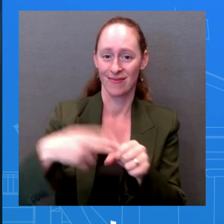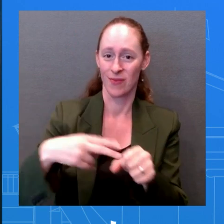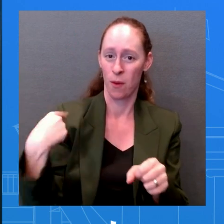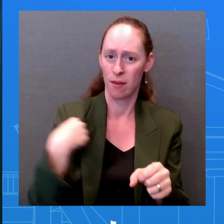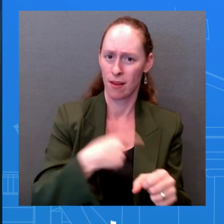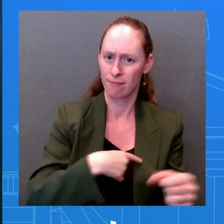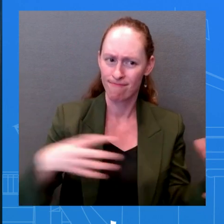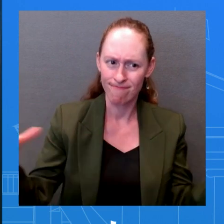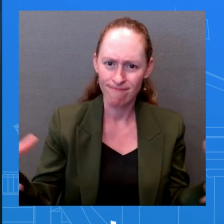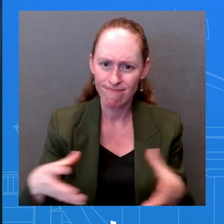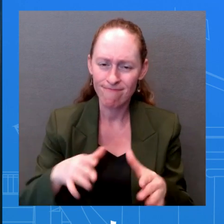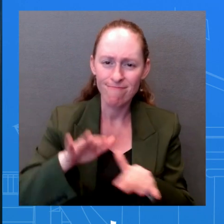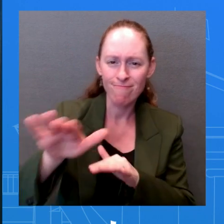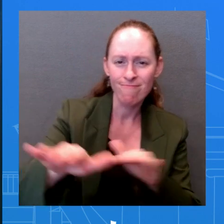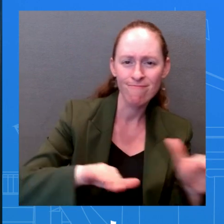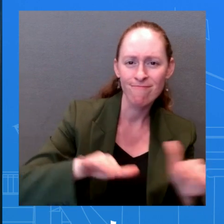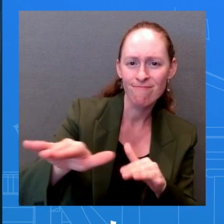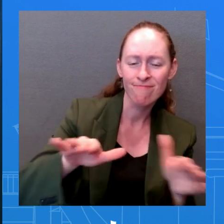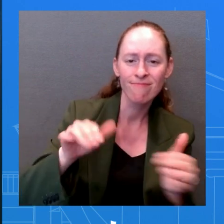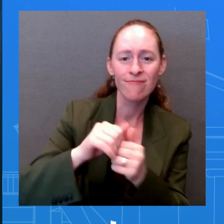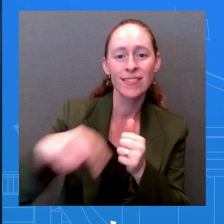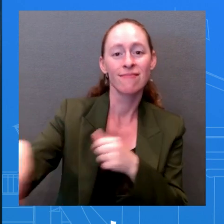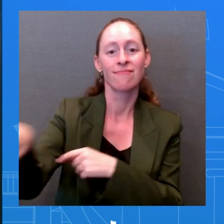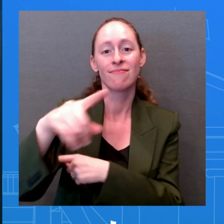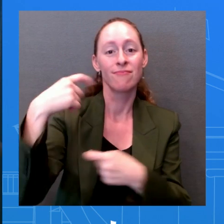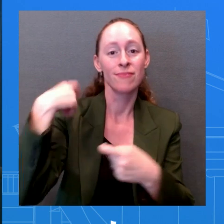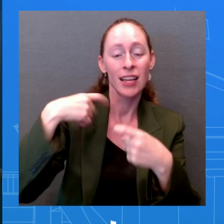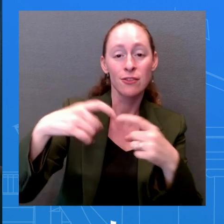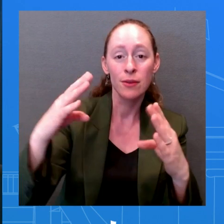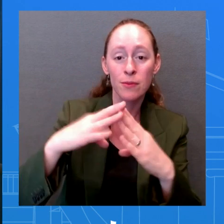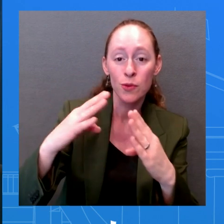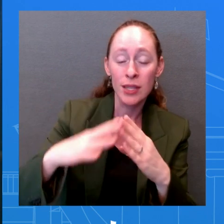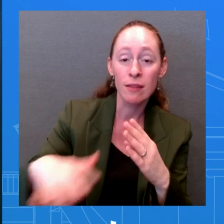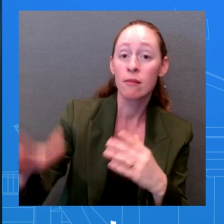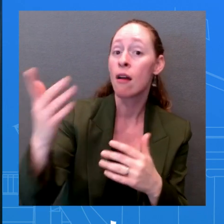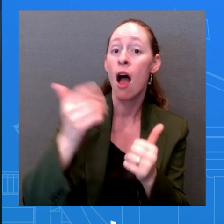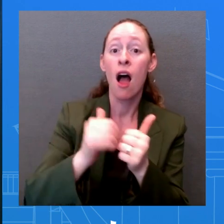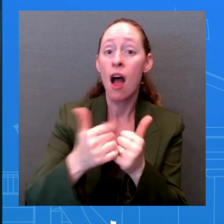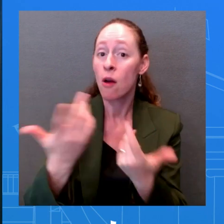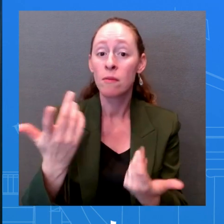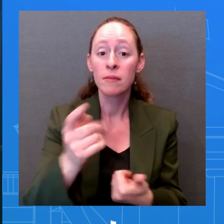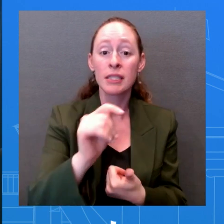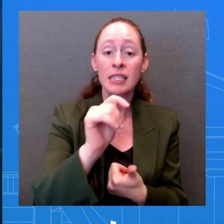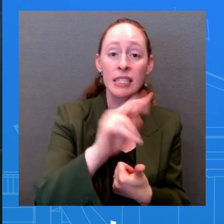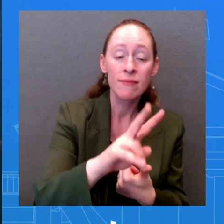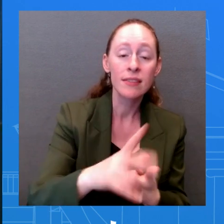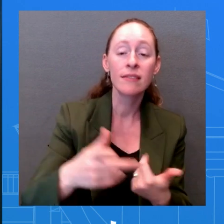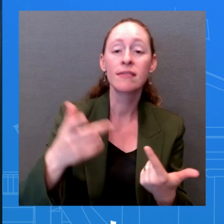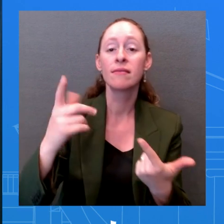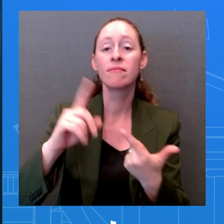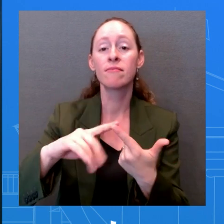radio, social media, and so much more. The Press: We can't hear you. Ms. Jean-Pierre: You can't hear me? The Press: We cannot hear you.